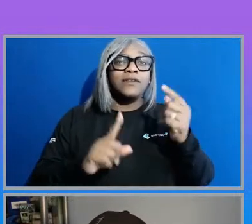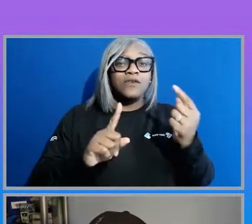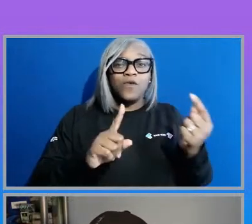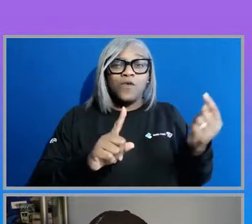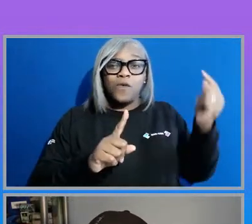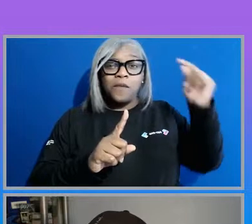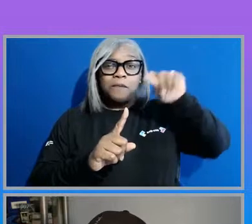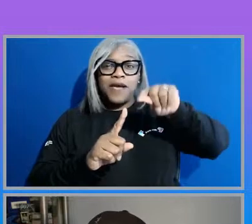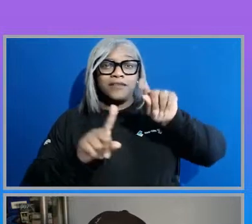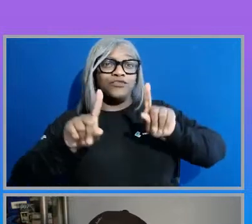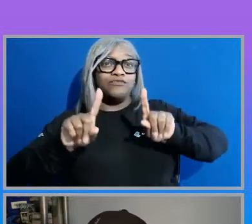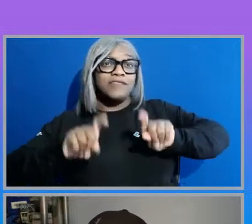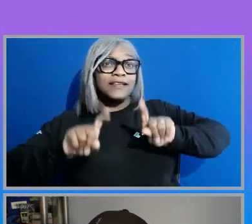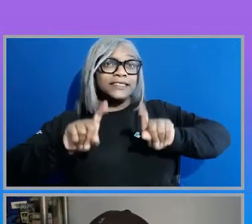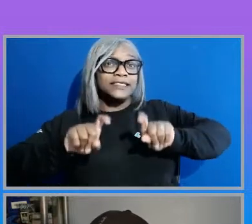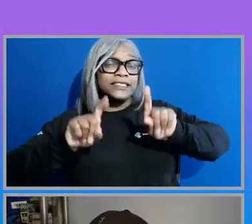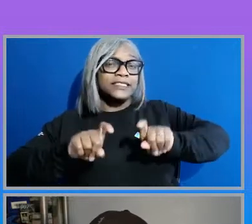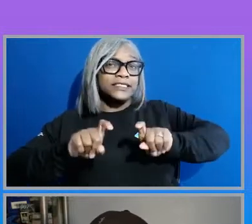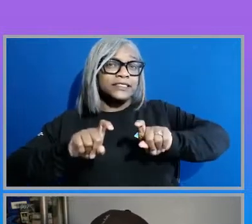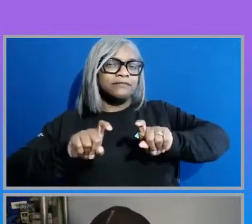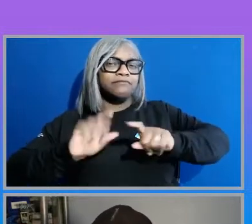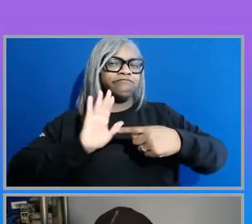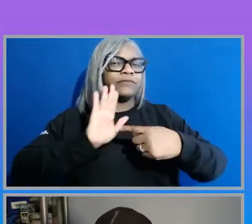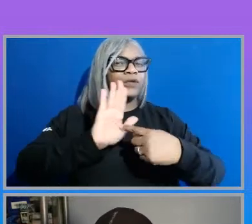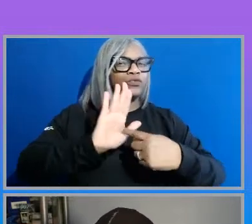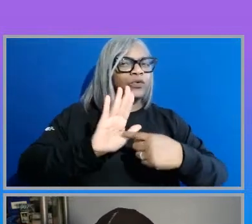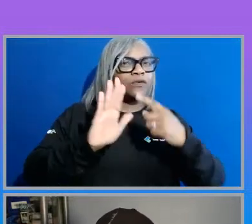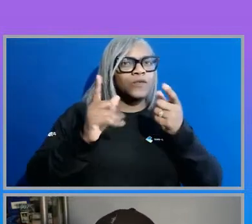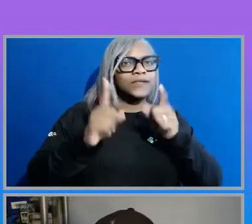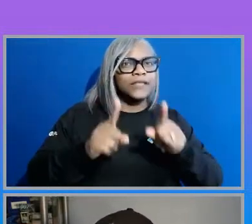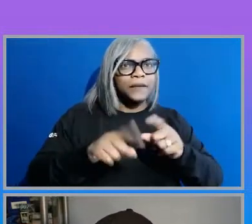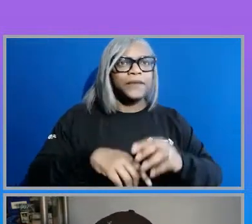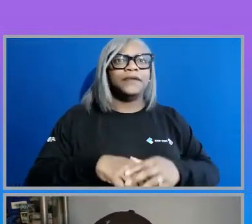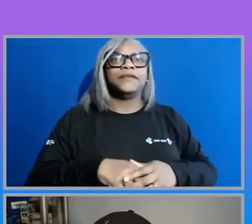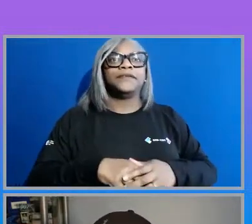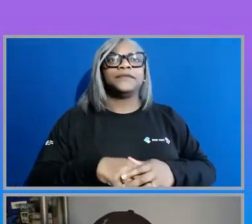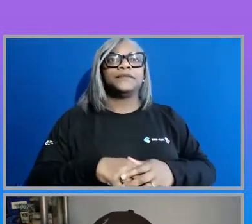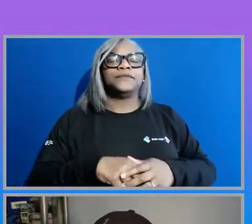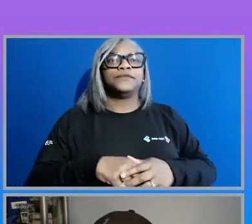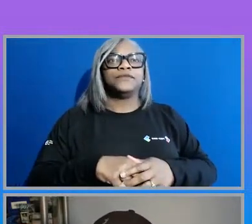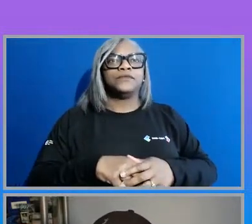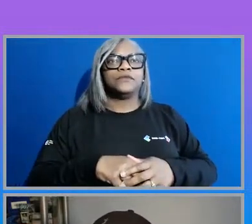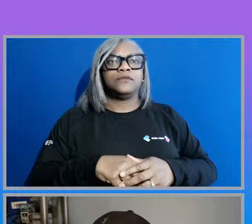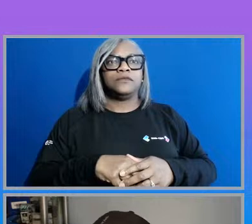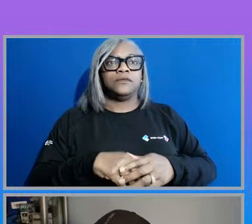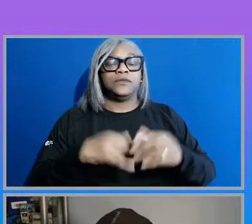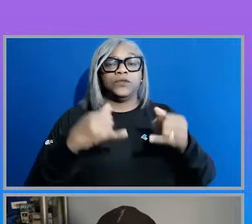to my end to end test again, let's try and work out what this is doing. So it's going to the